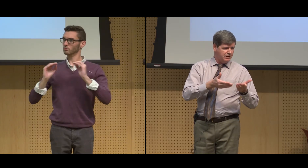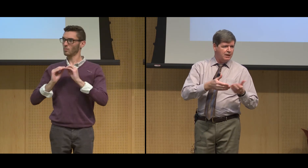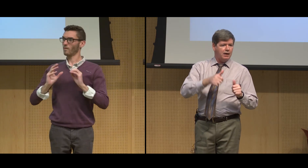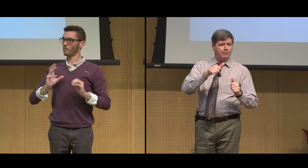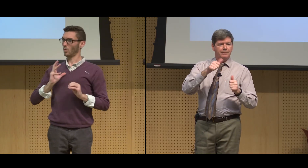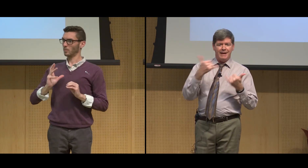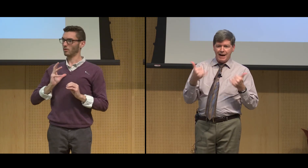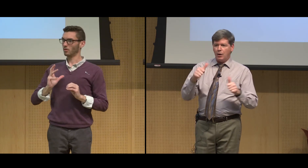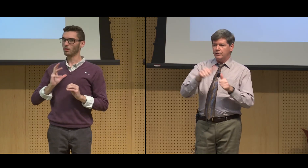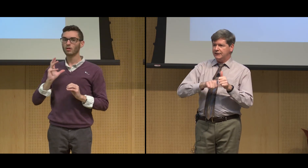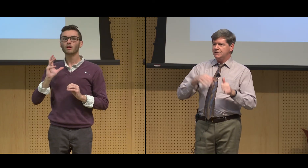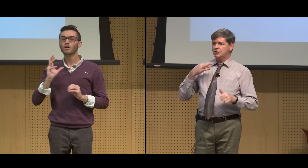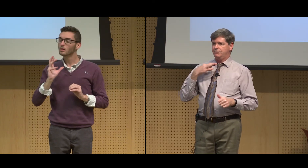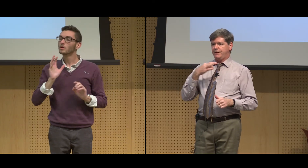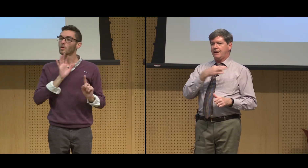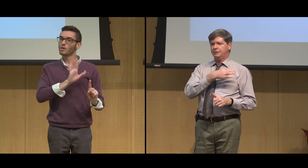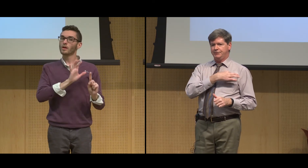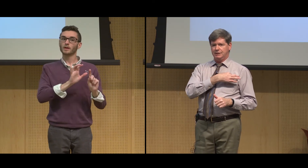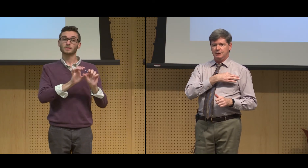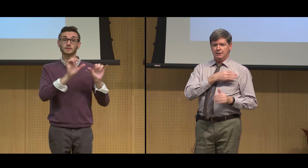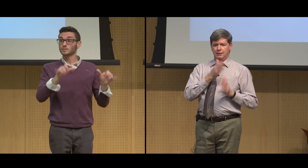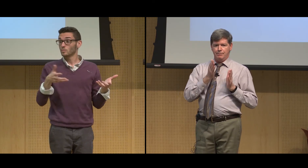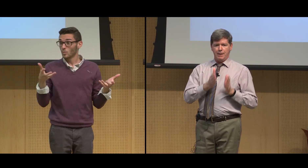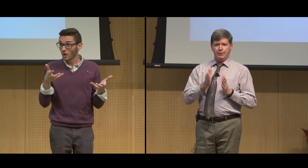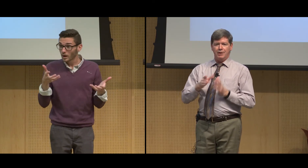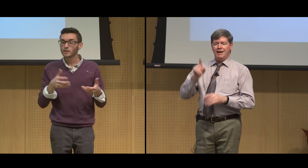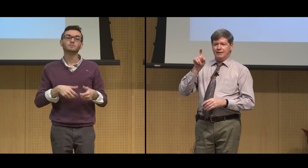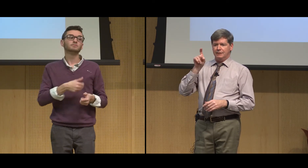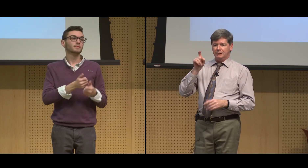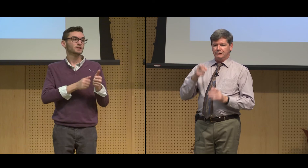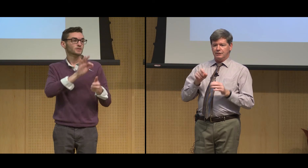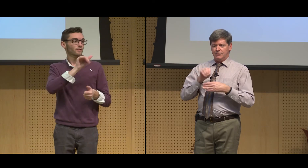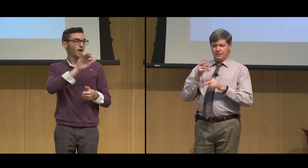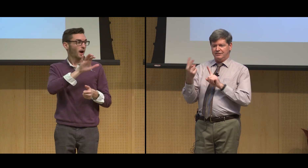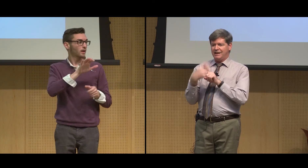Now each faculty member is, uh, assigned